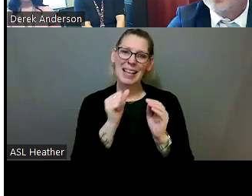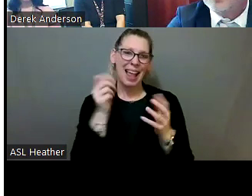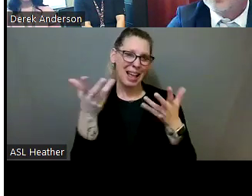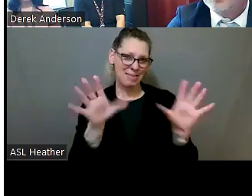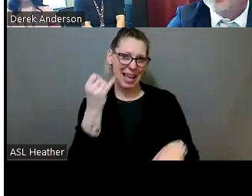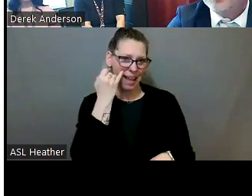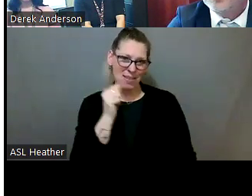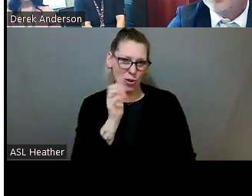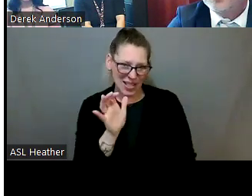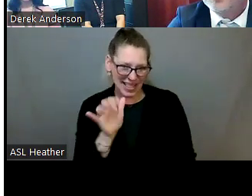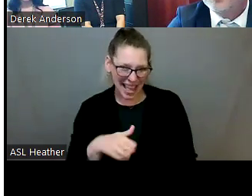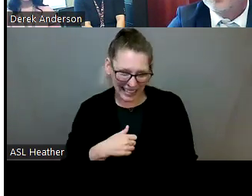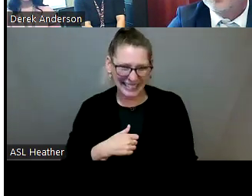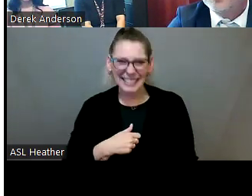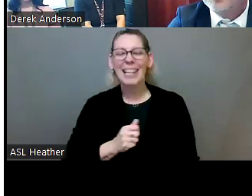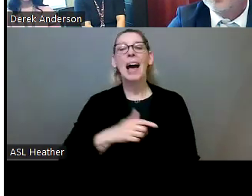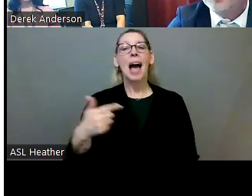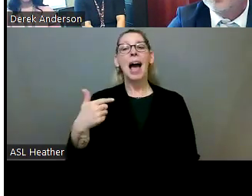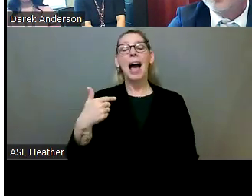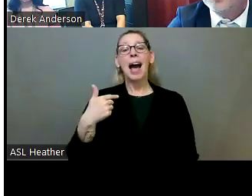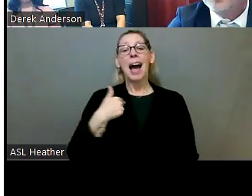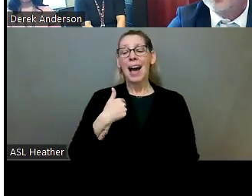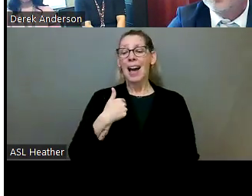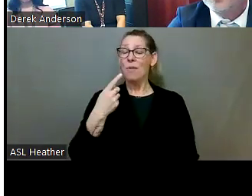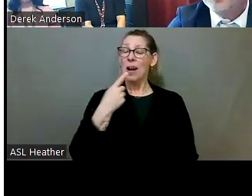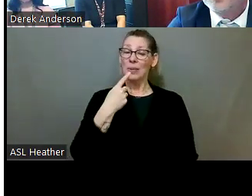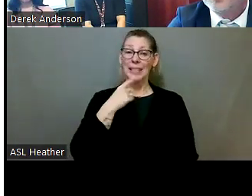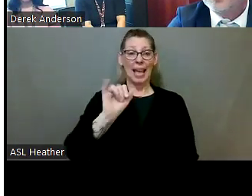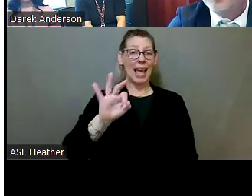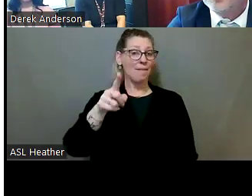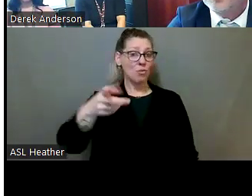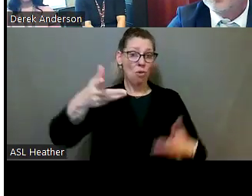that right um I would just say if you're not already a member school with Center